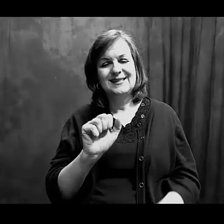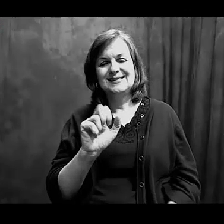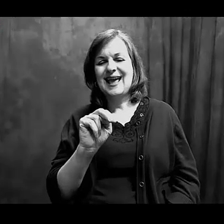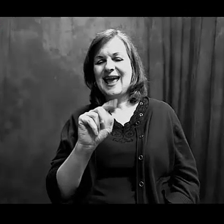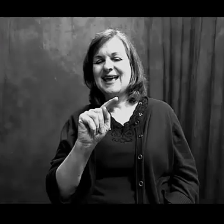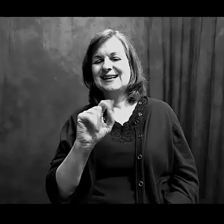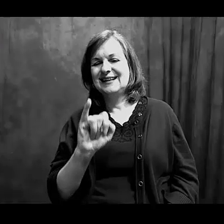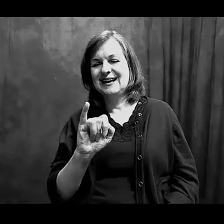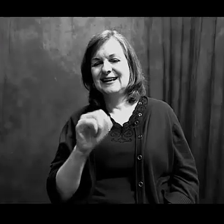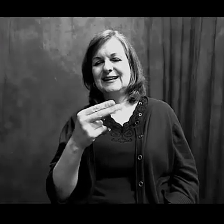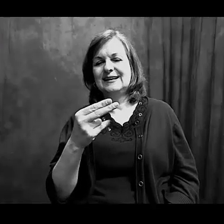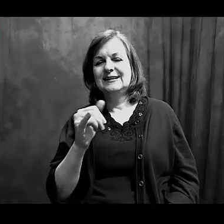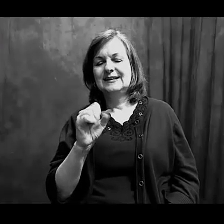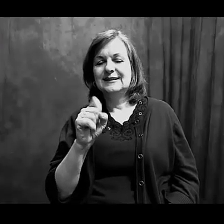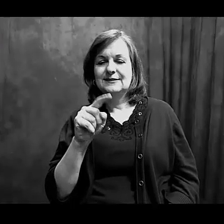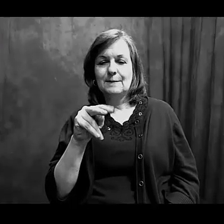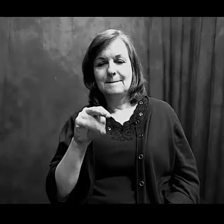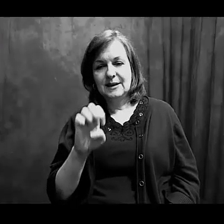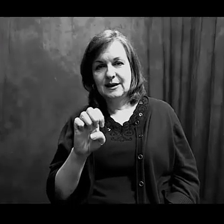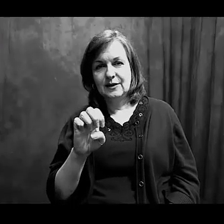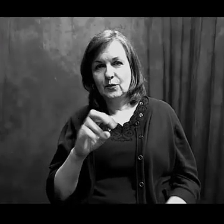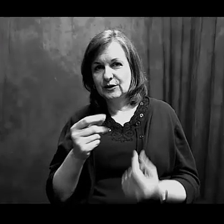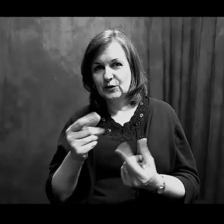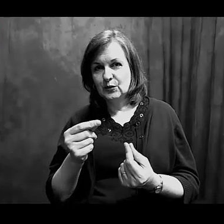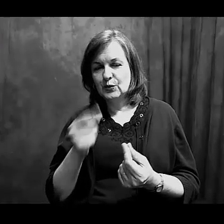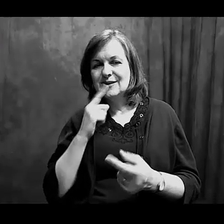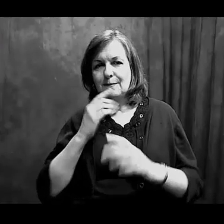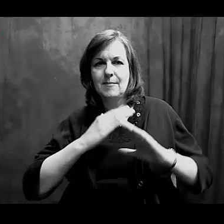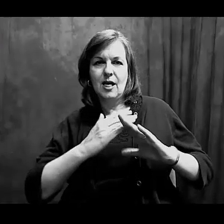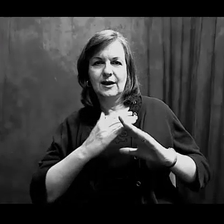so what you're doing with an antihistamine is blocking